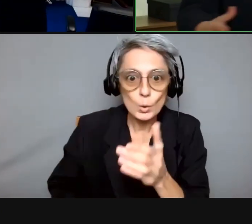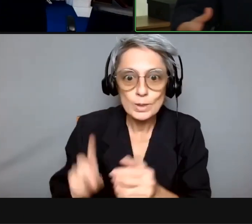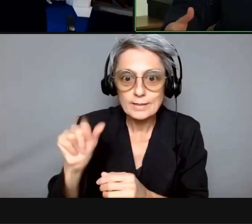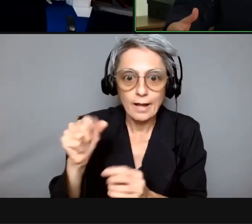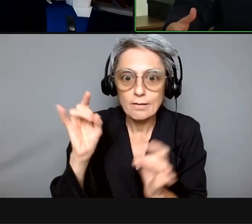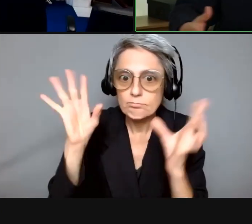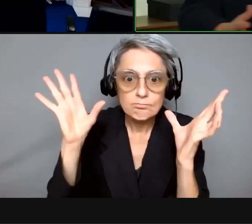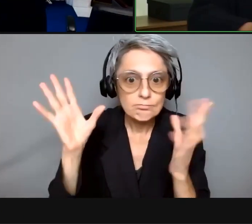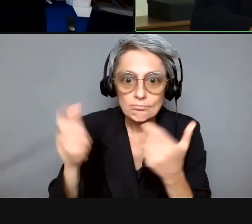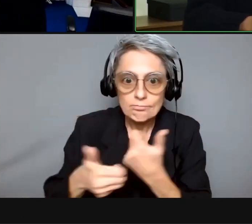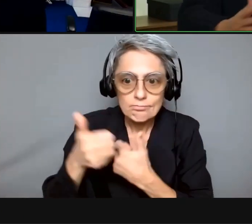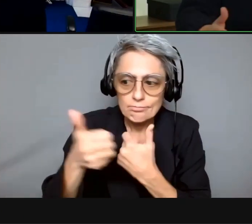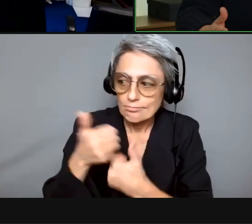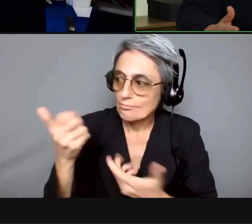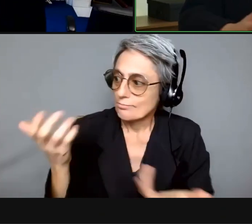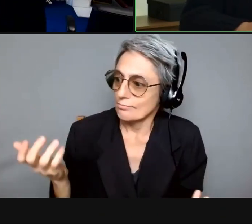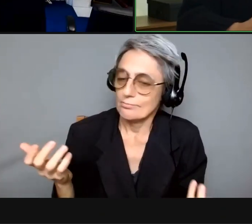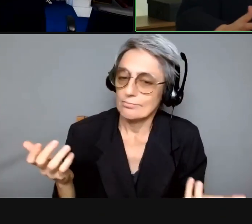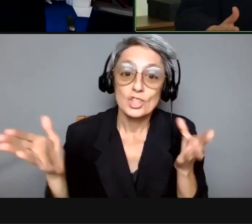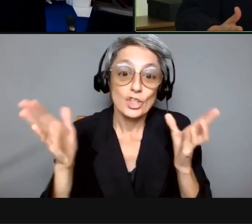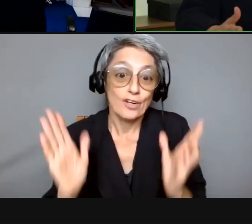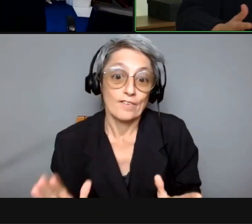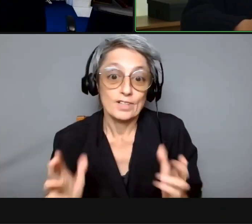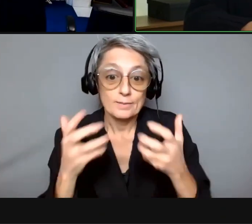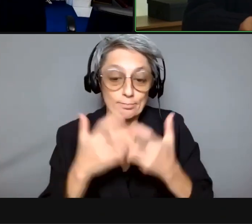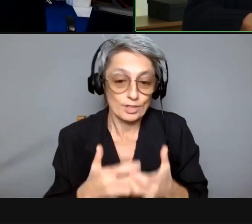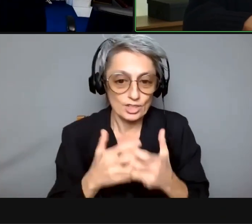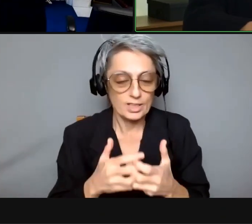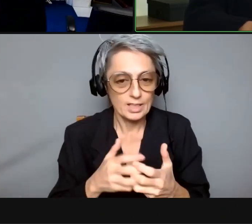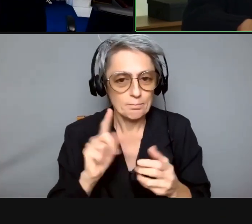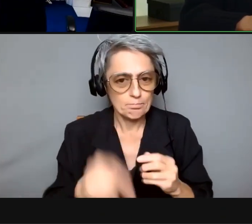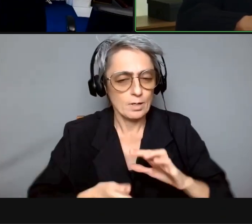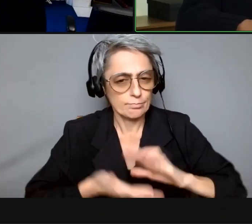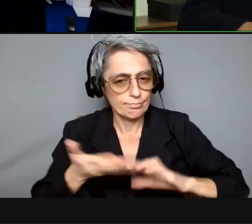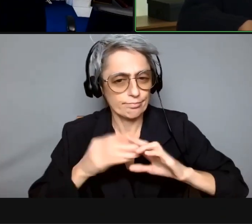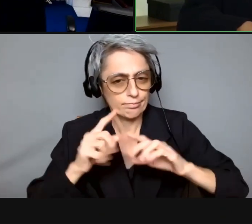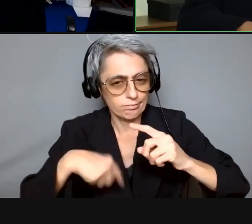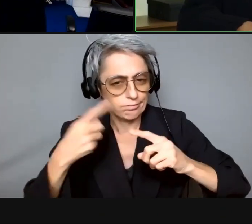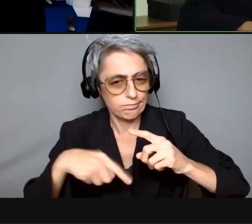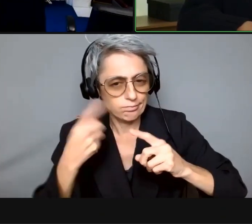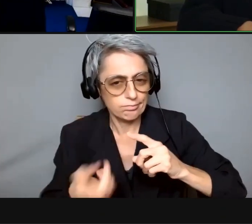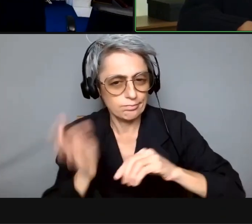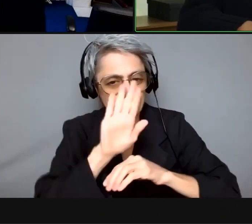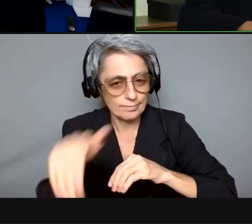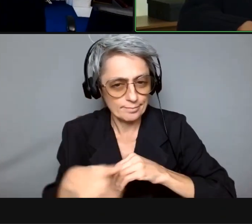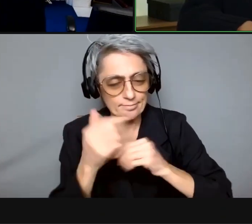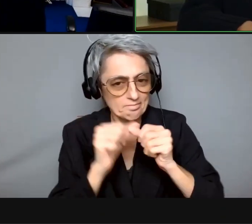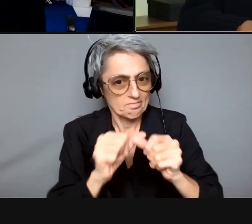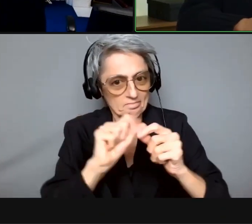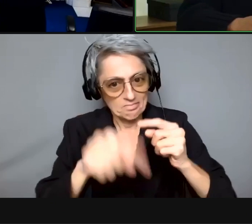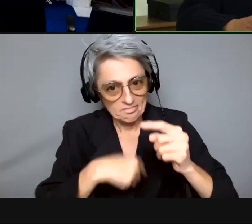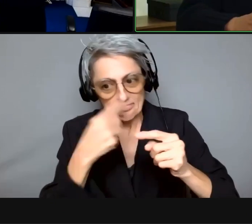and foremost, those servers, those machines stay on and that they're secure and all those wonderful things.